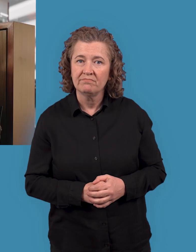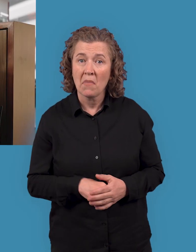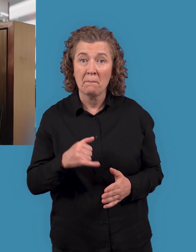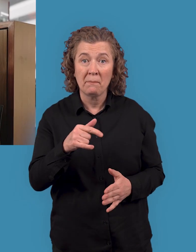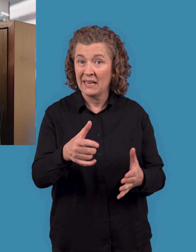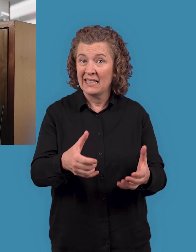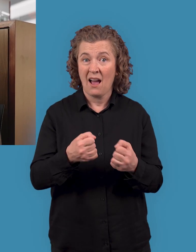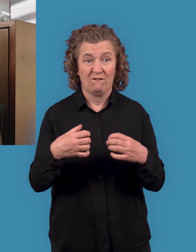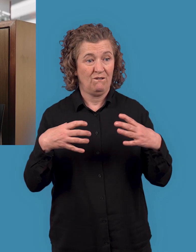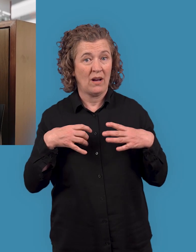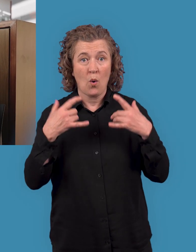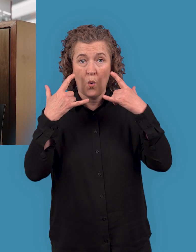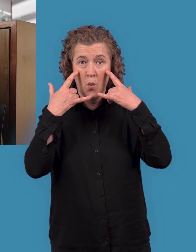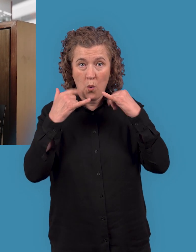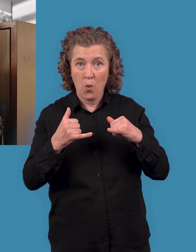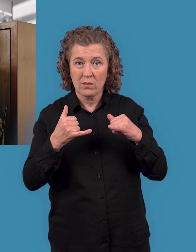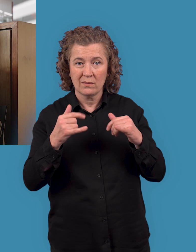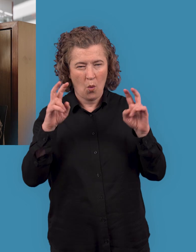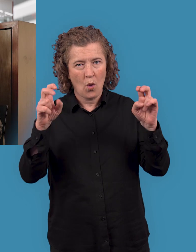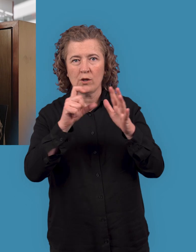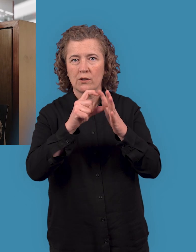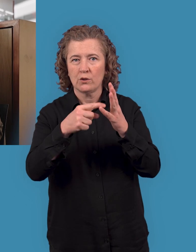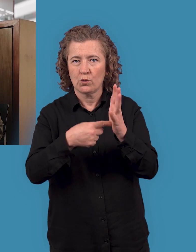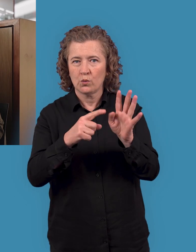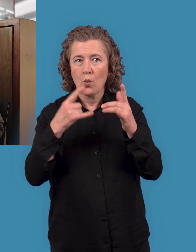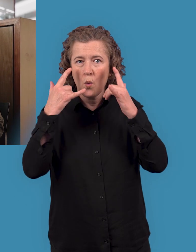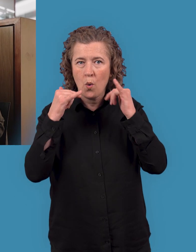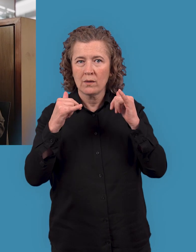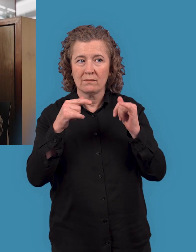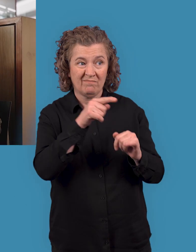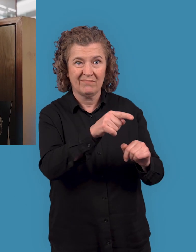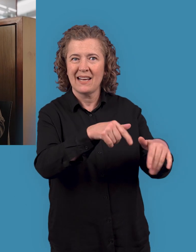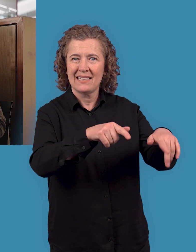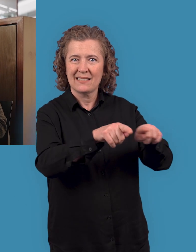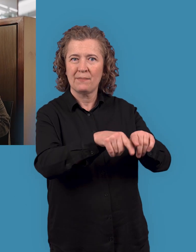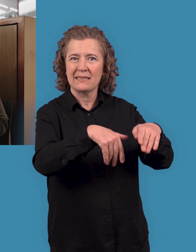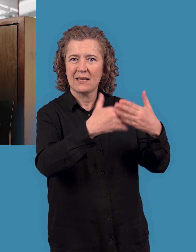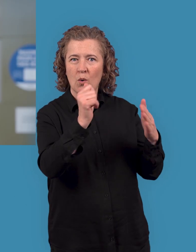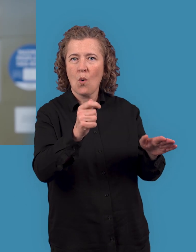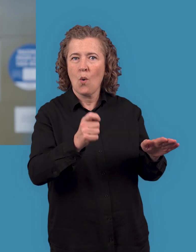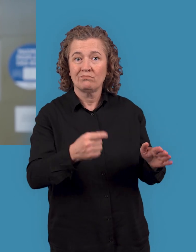You may be able to meet with a free lawyer called a duty lawyer on the day of your hearing.